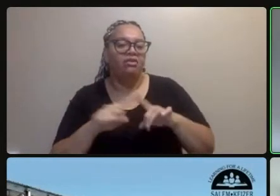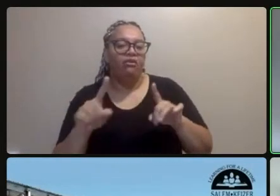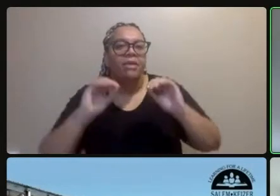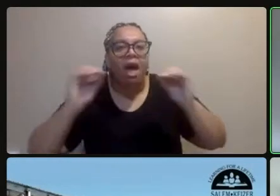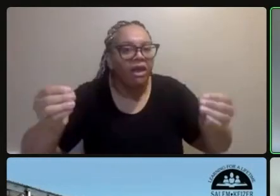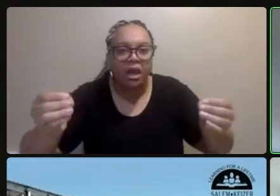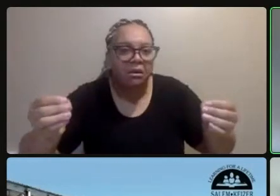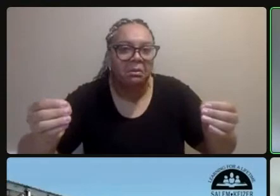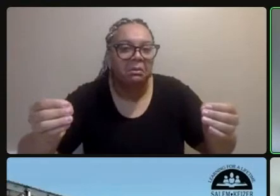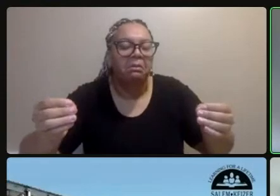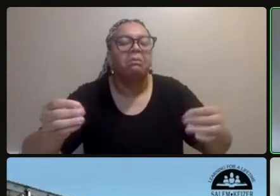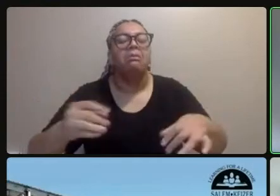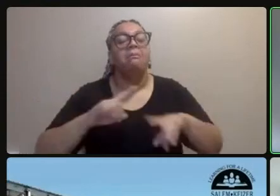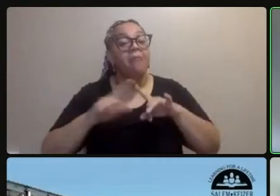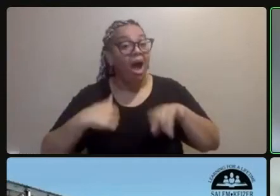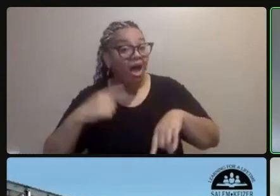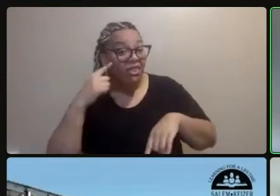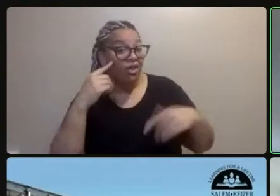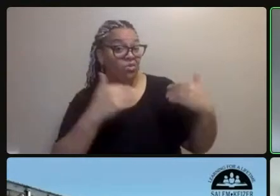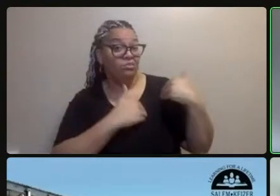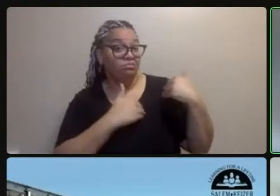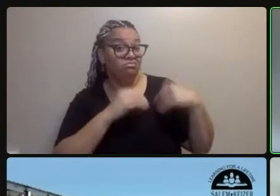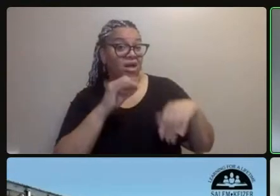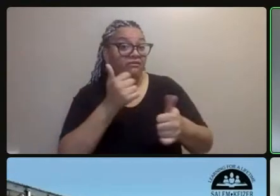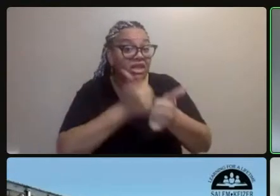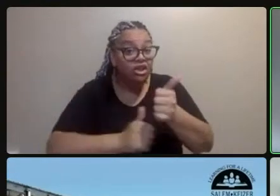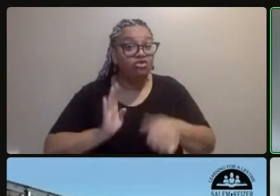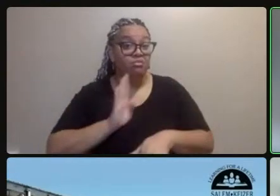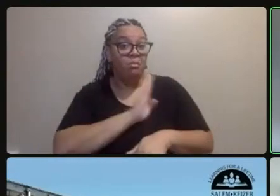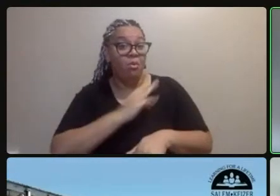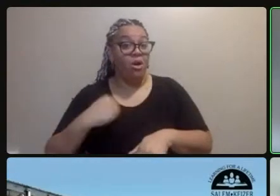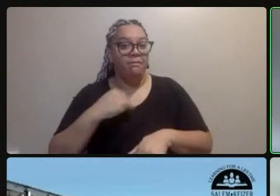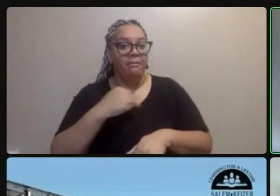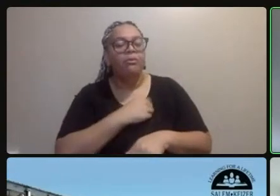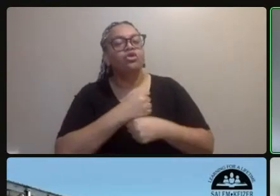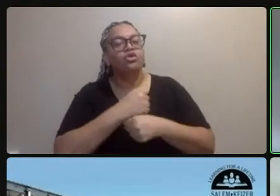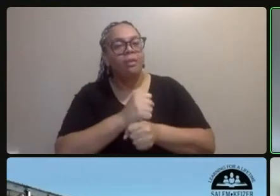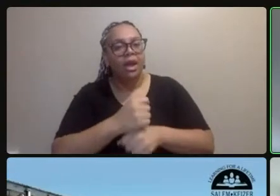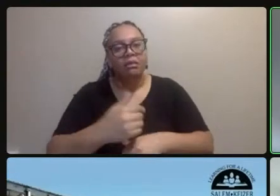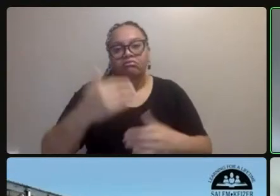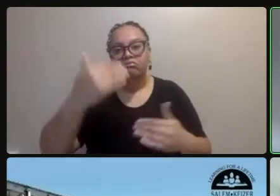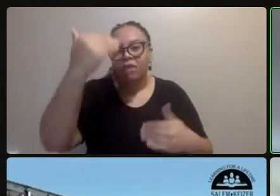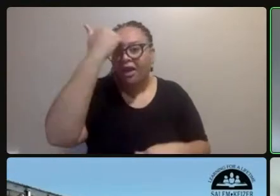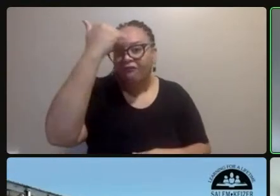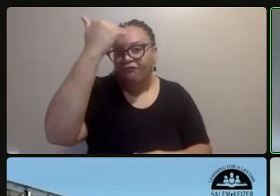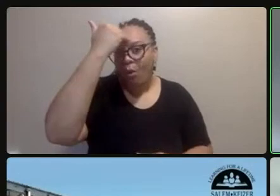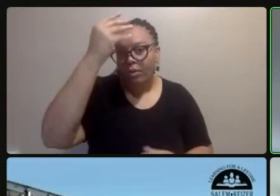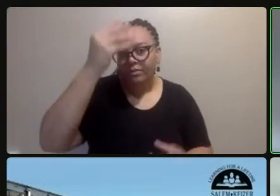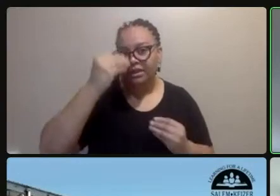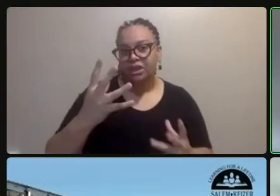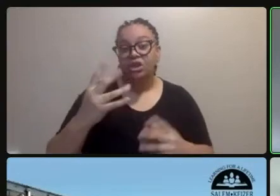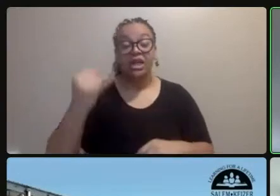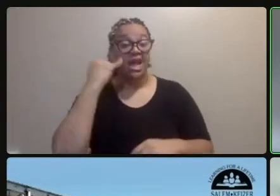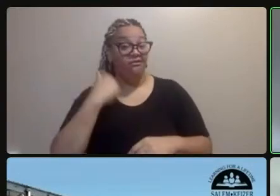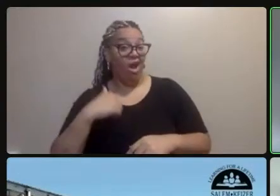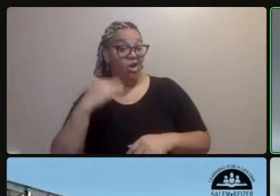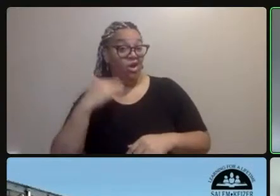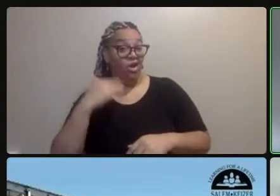LEADERSHIP DECISIONS WILL ALWAYS BE MADE FROM A BLANK STATE SLATE THAT JUST DOESN'T HAPPEN.